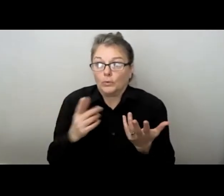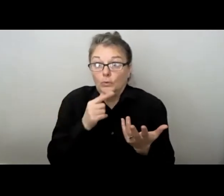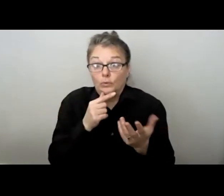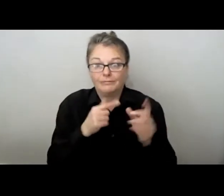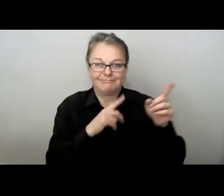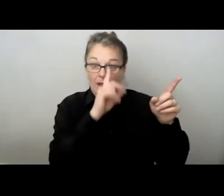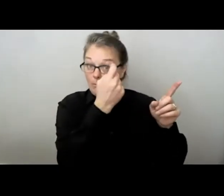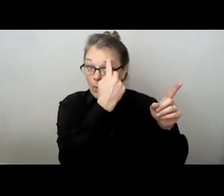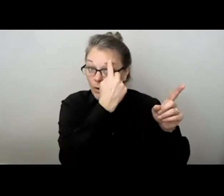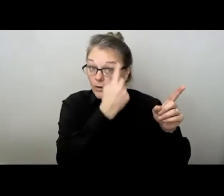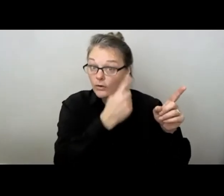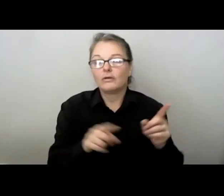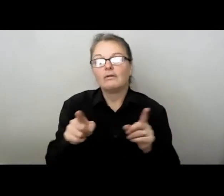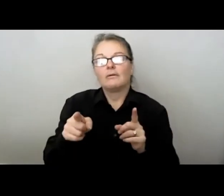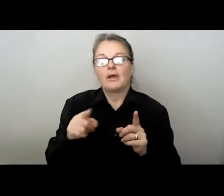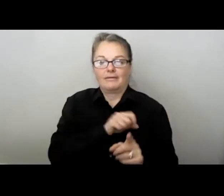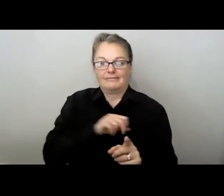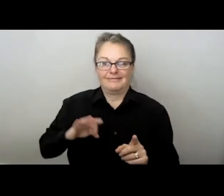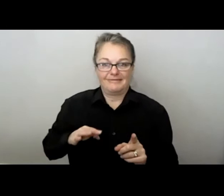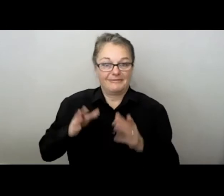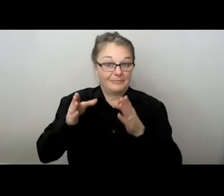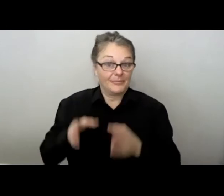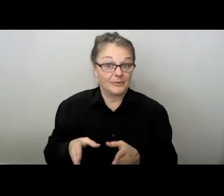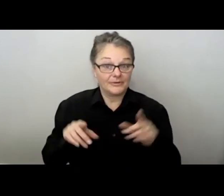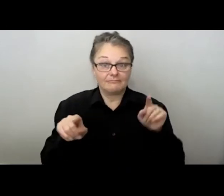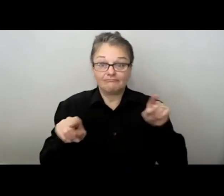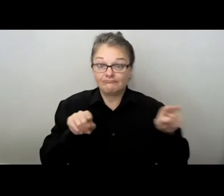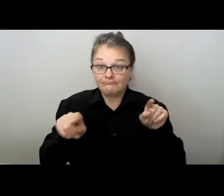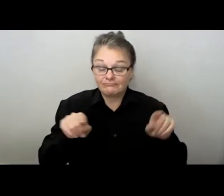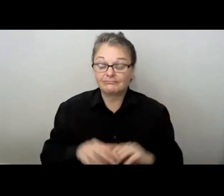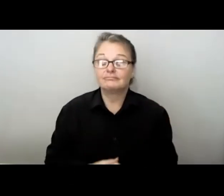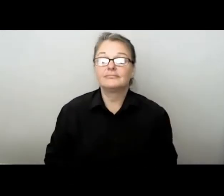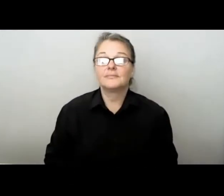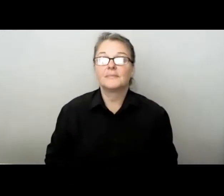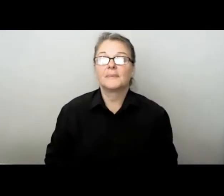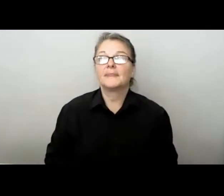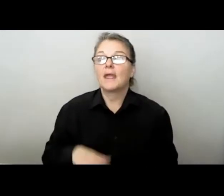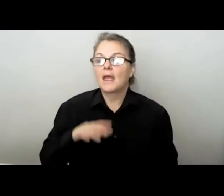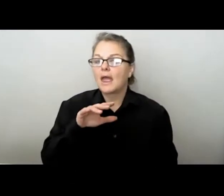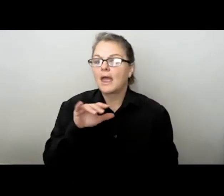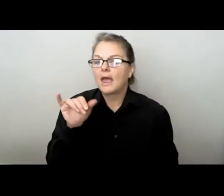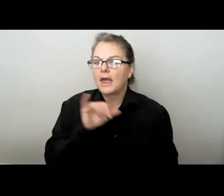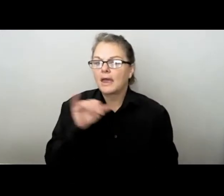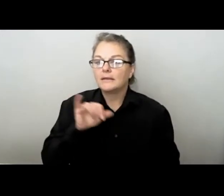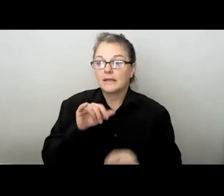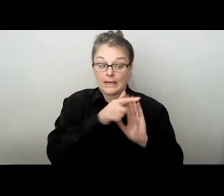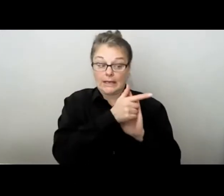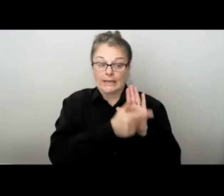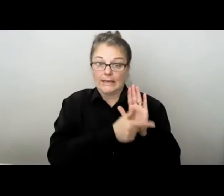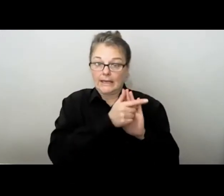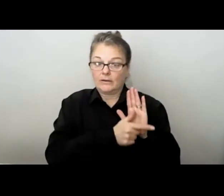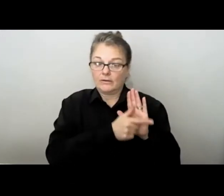AND TO APPLY LEGAL PRINCIPLES THROUGH SCENARIOS INVOLVING DISABILITY IN EMPLOYMENT.